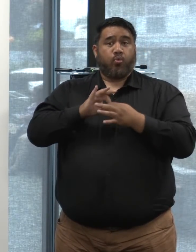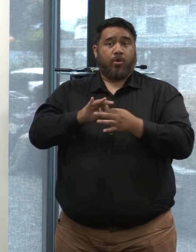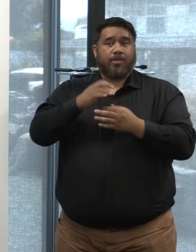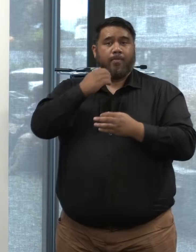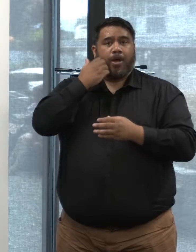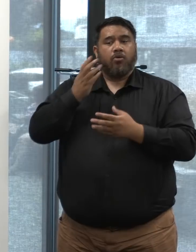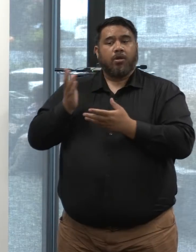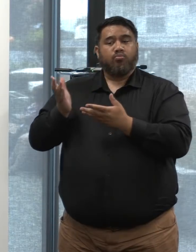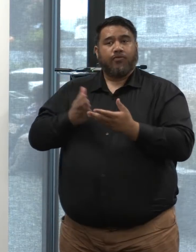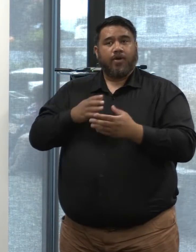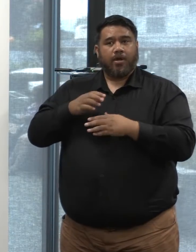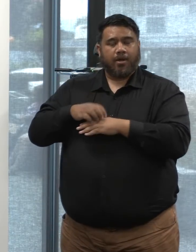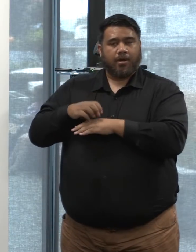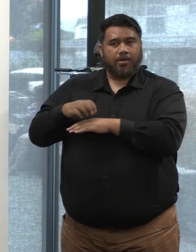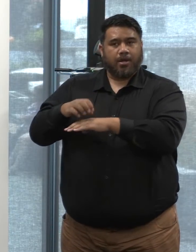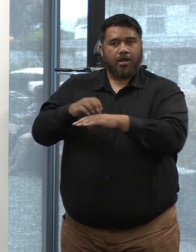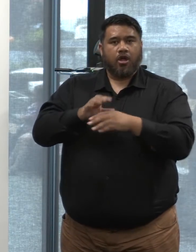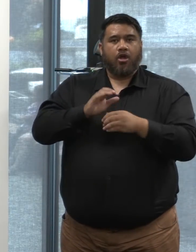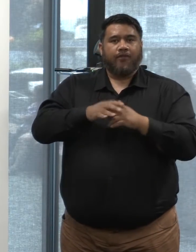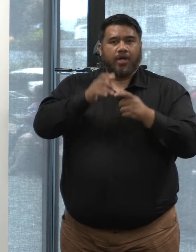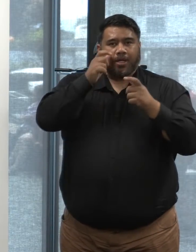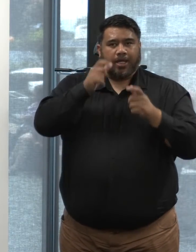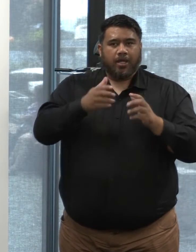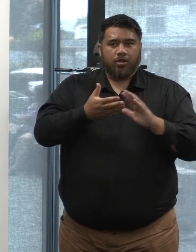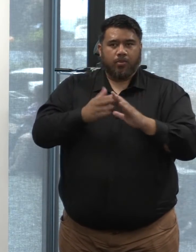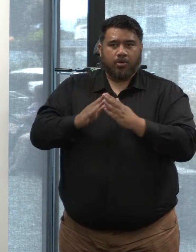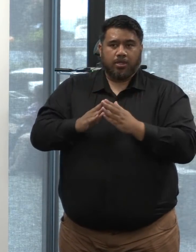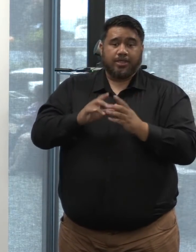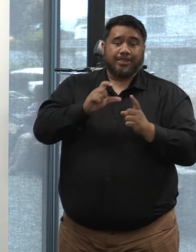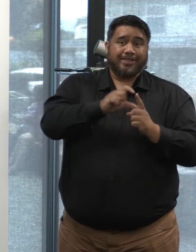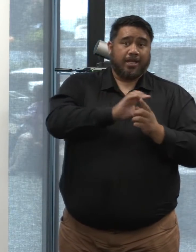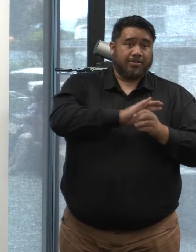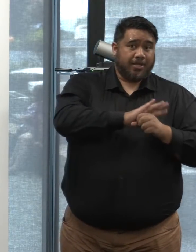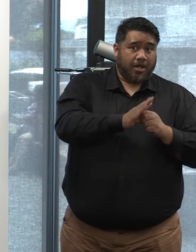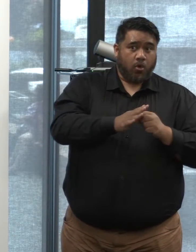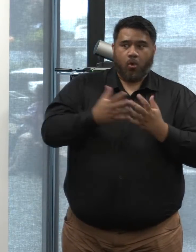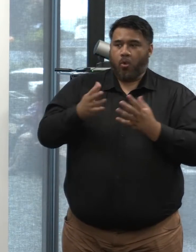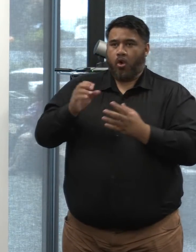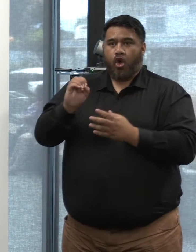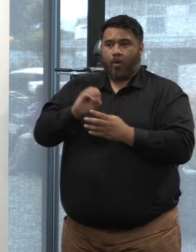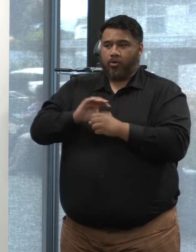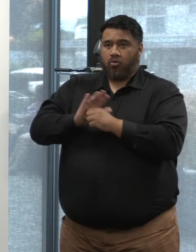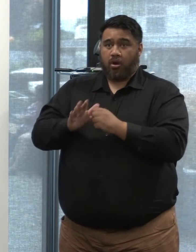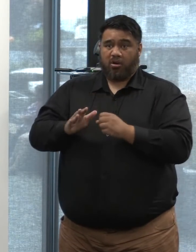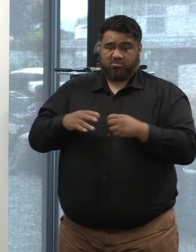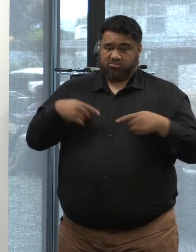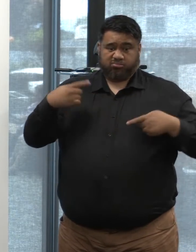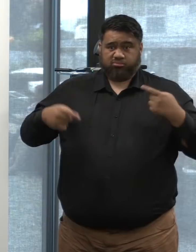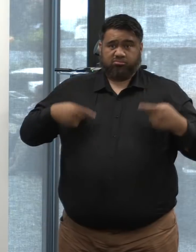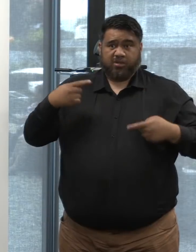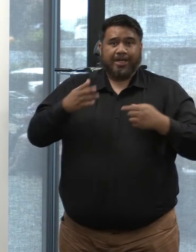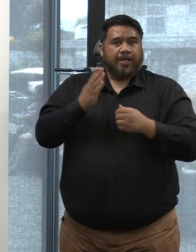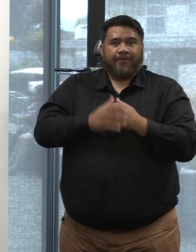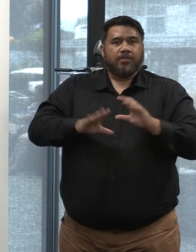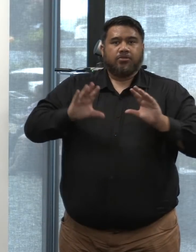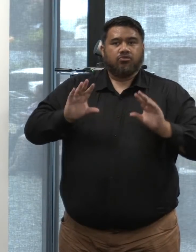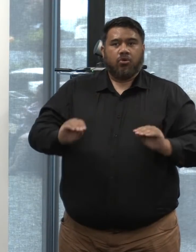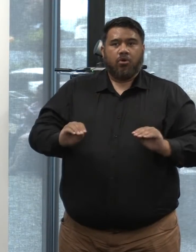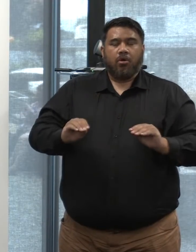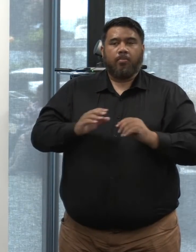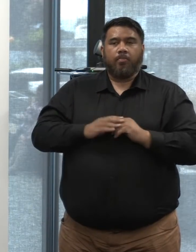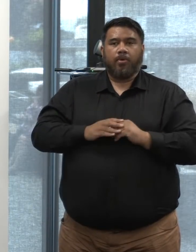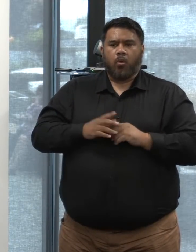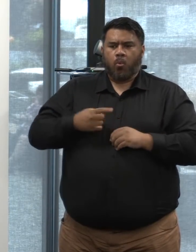Related to Omicron